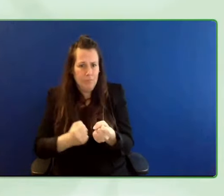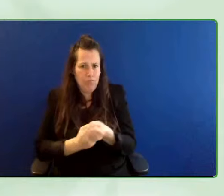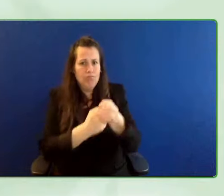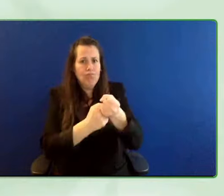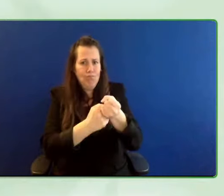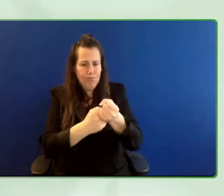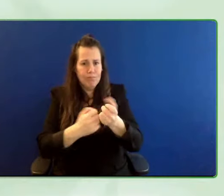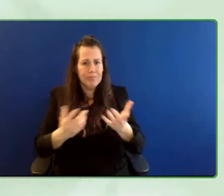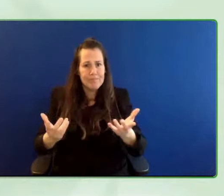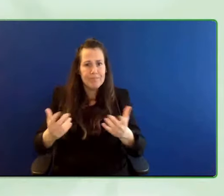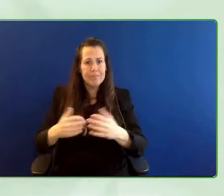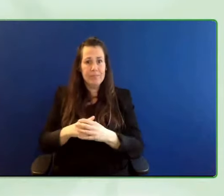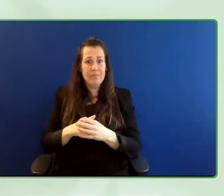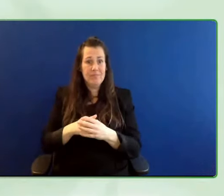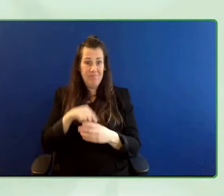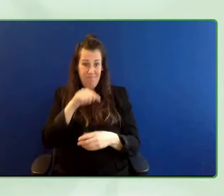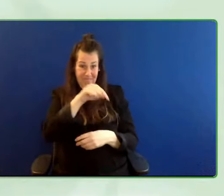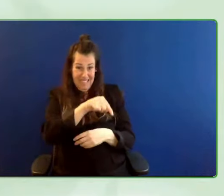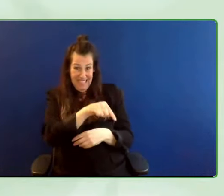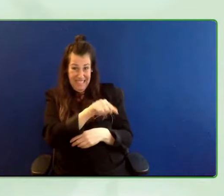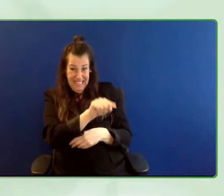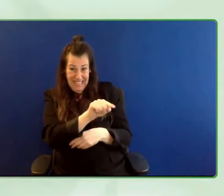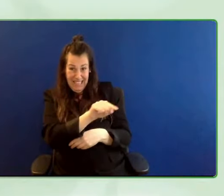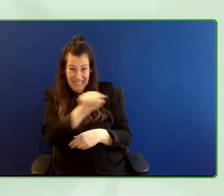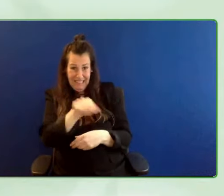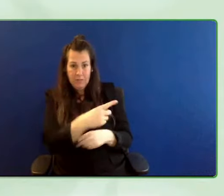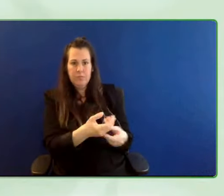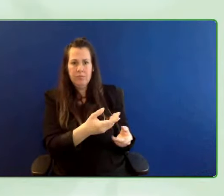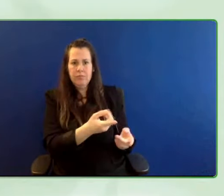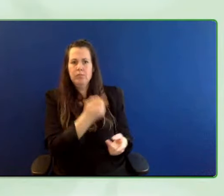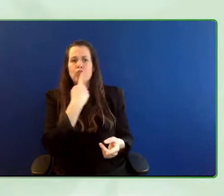What you were just saying reminds me of that experience.